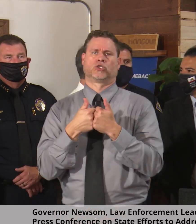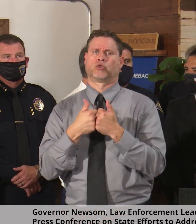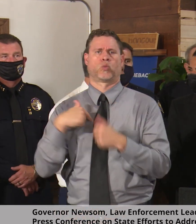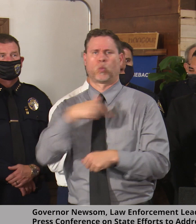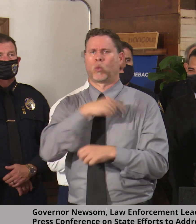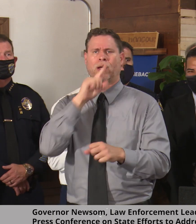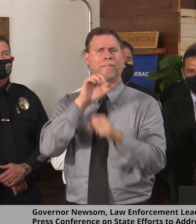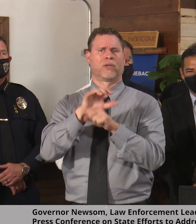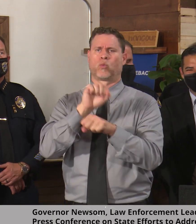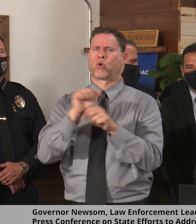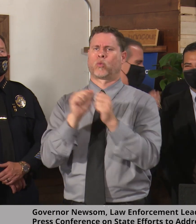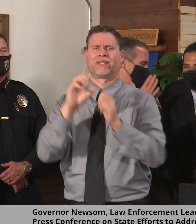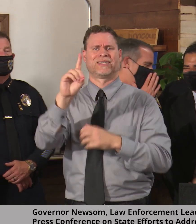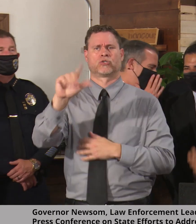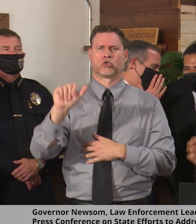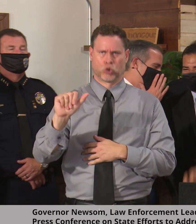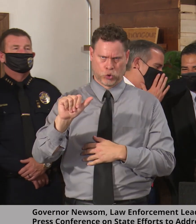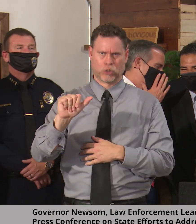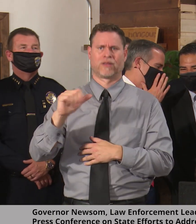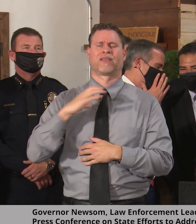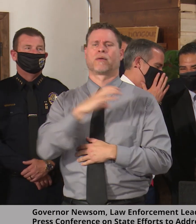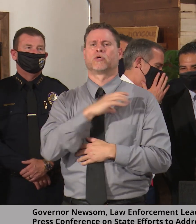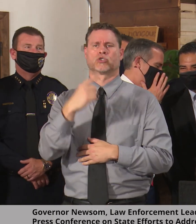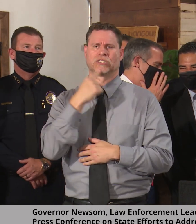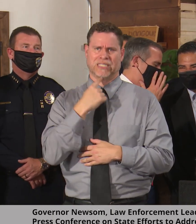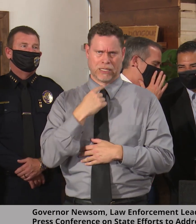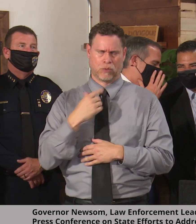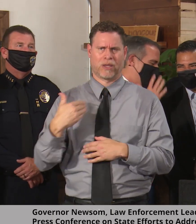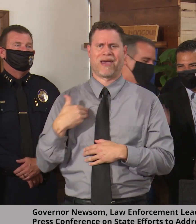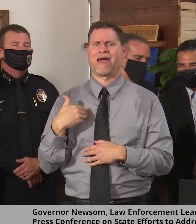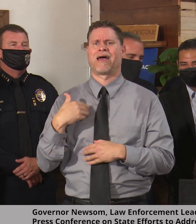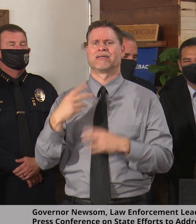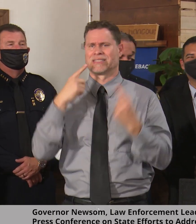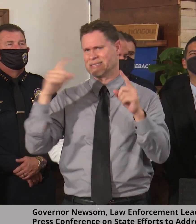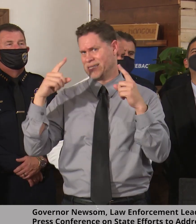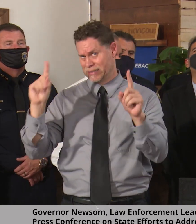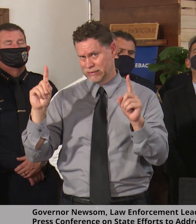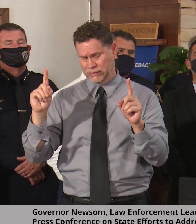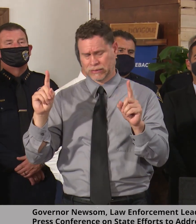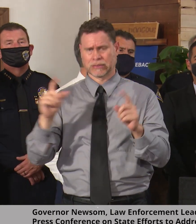to working with our district attorney. As the commissioner said we had some success and with